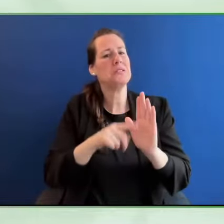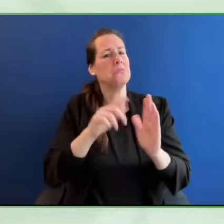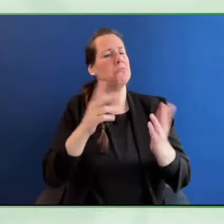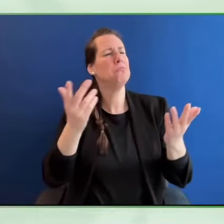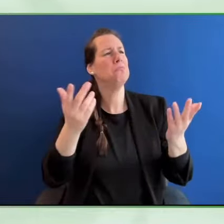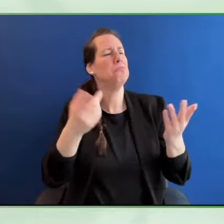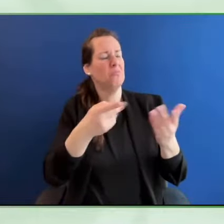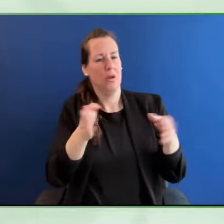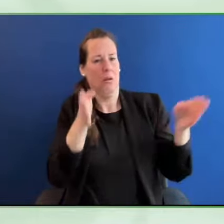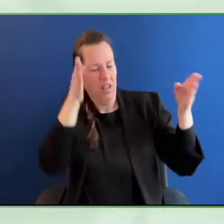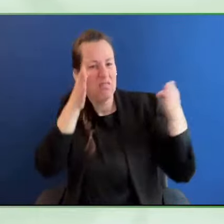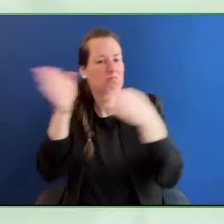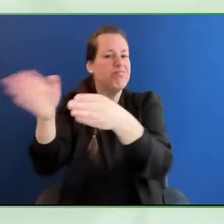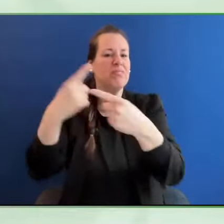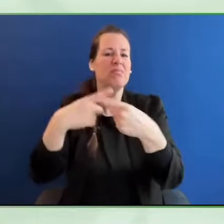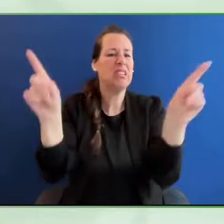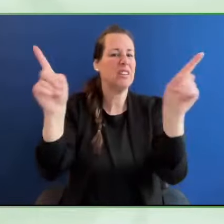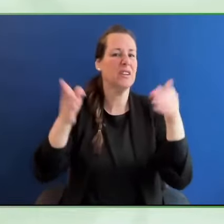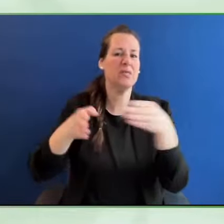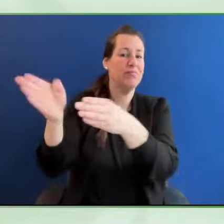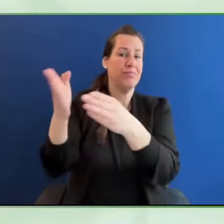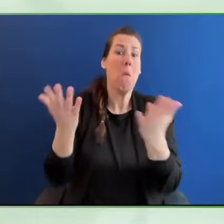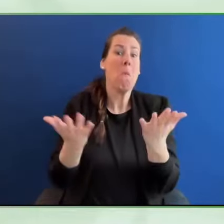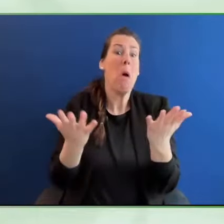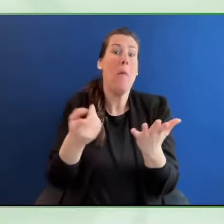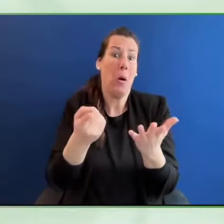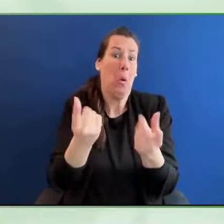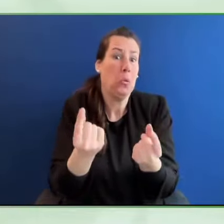from each other how to put it in practice.